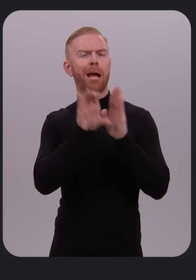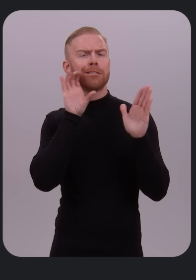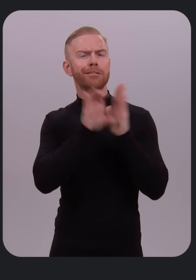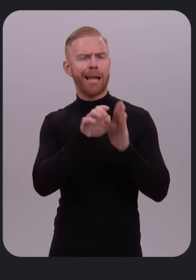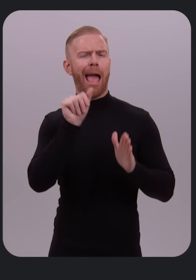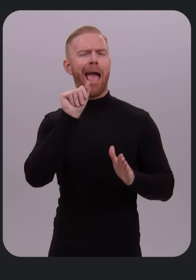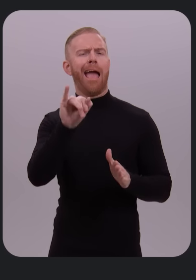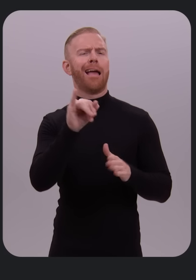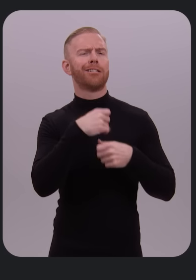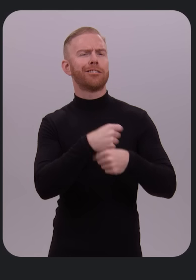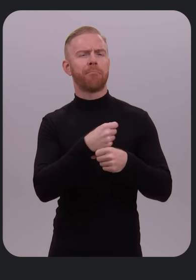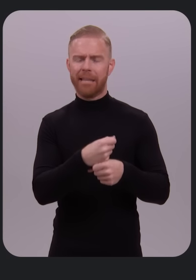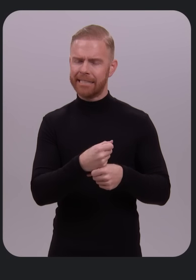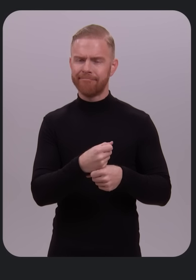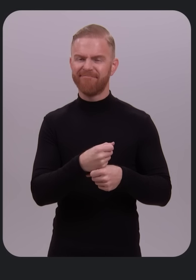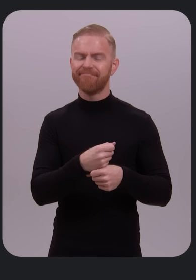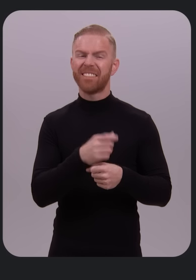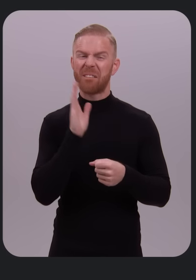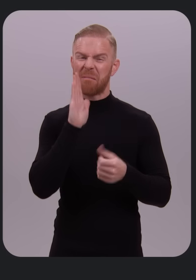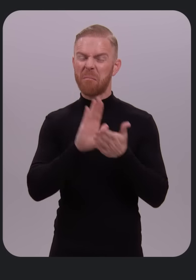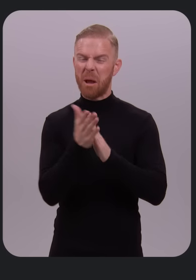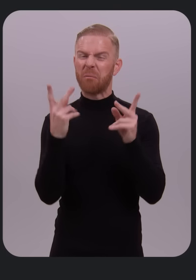This will become only more true as technology improves,